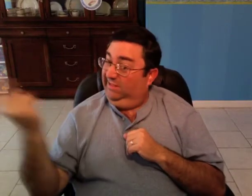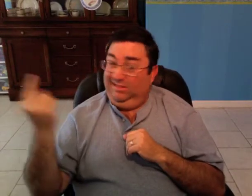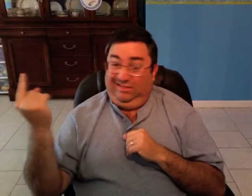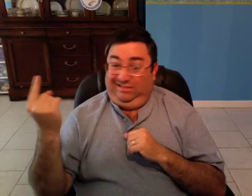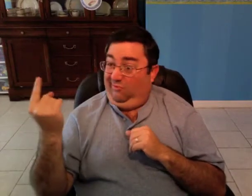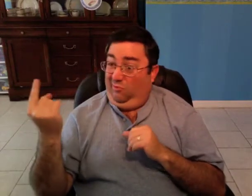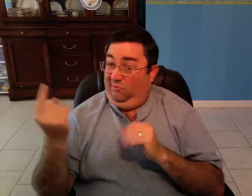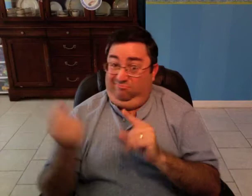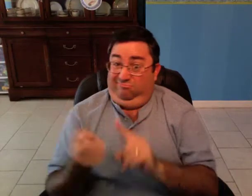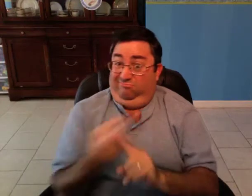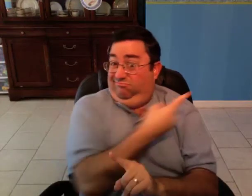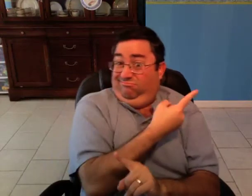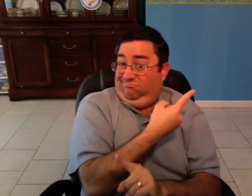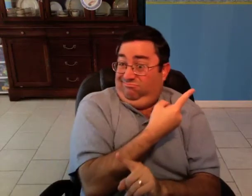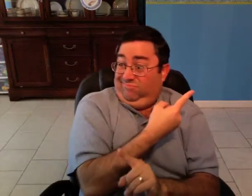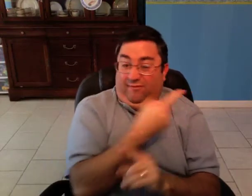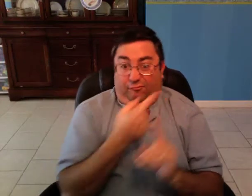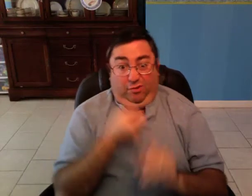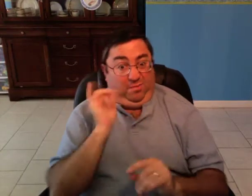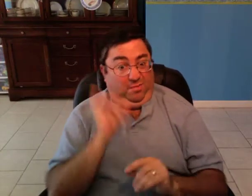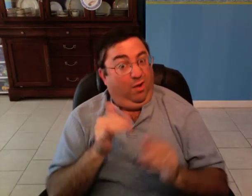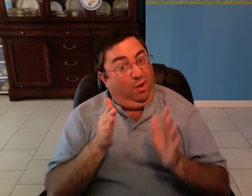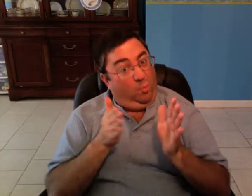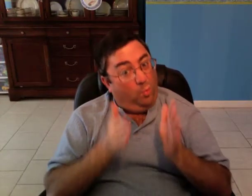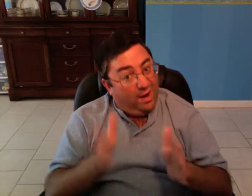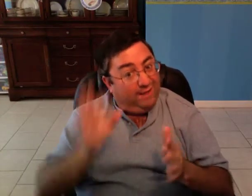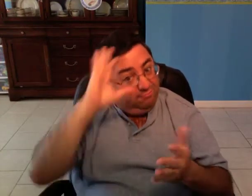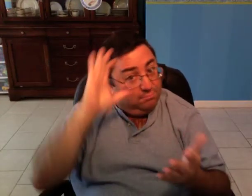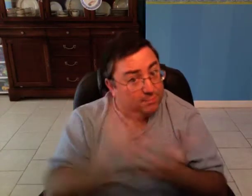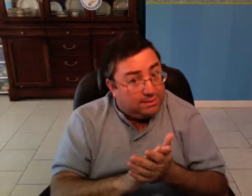If someone deviates from that way of believing,